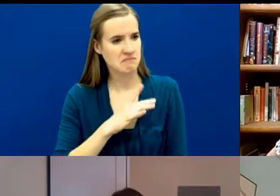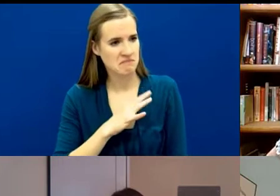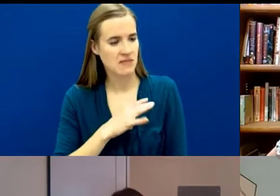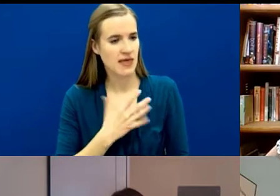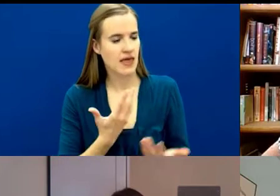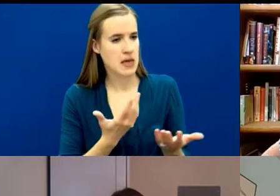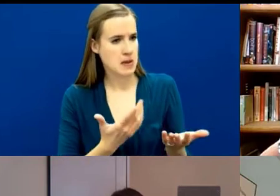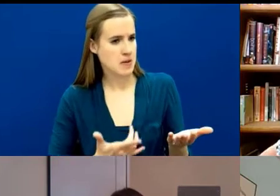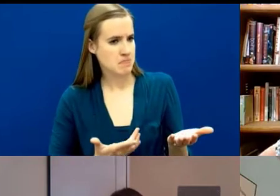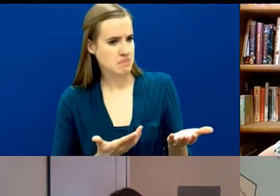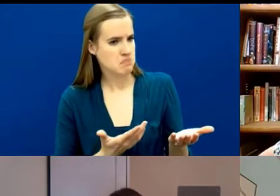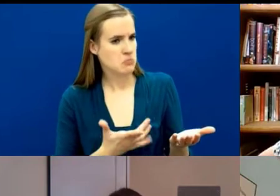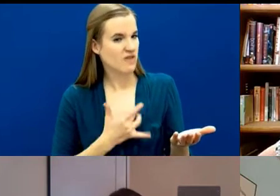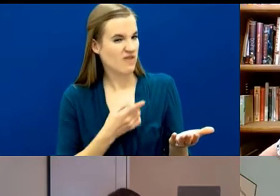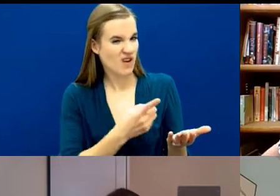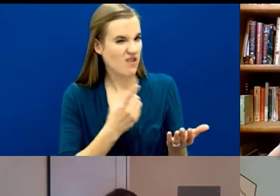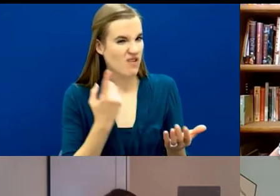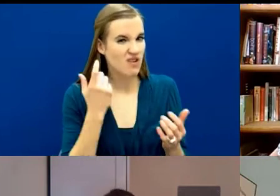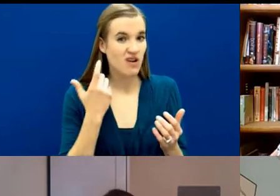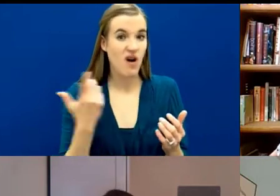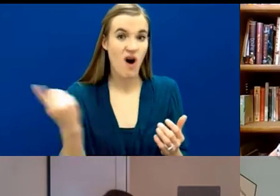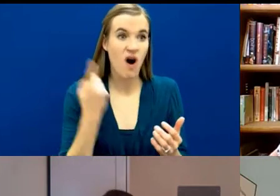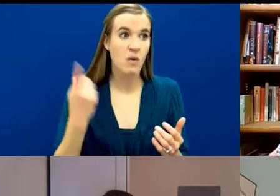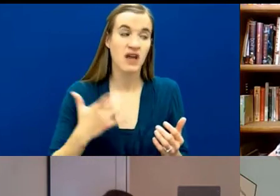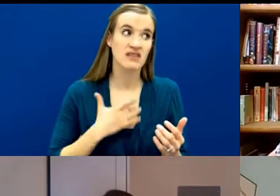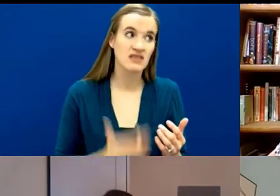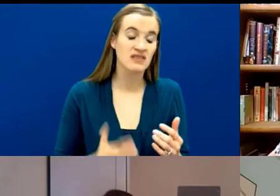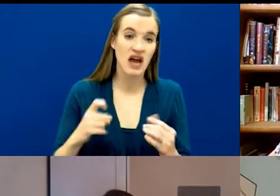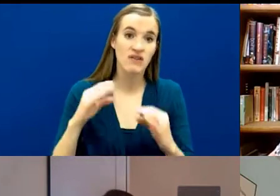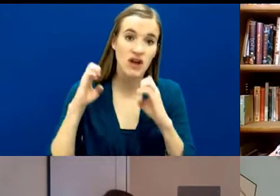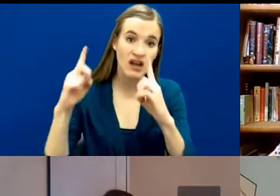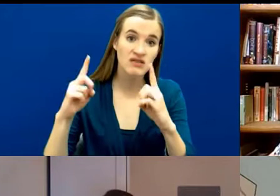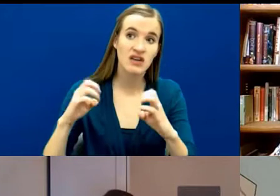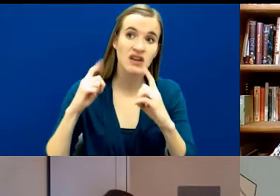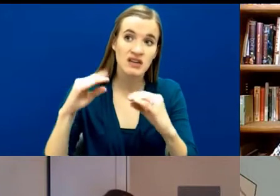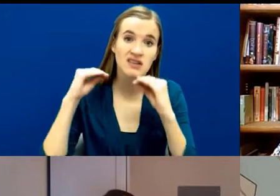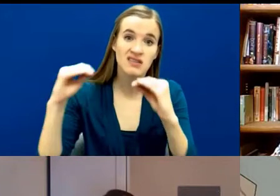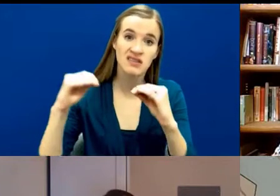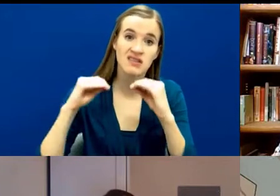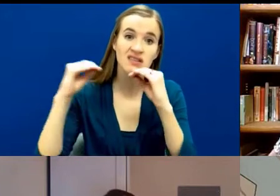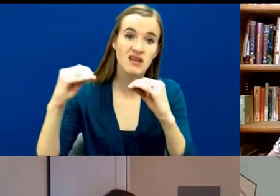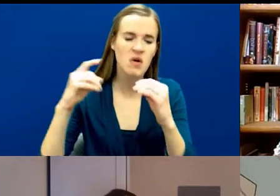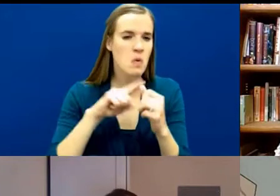just what you do all the time. Or if that was like a something that you had to consciously work on as we were working together.